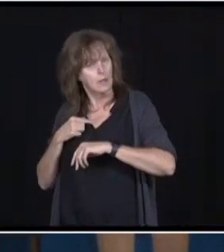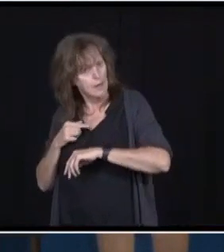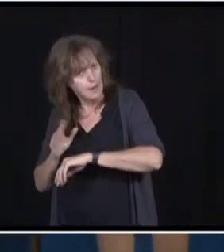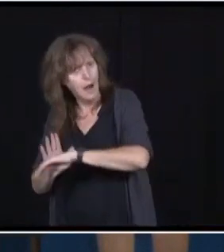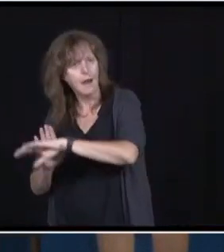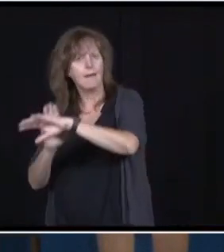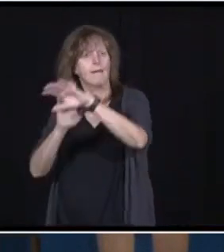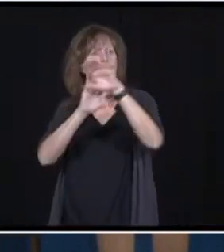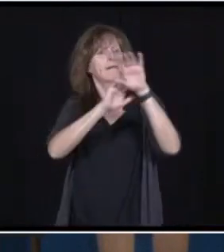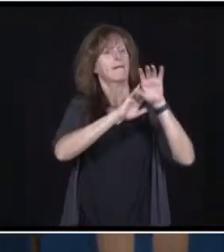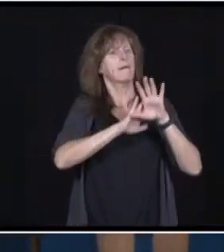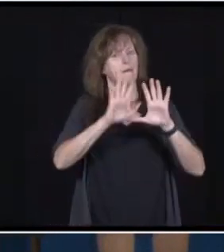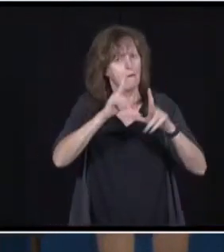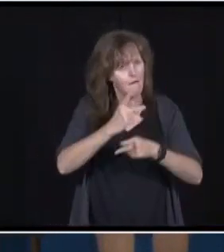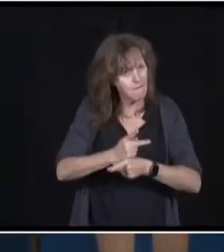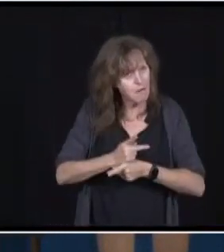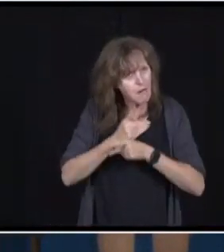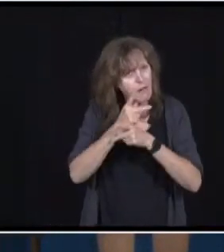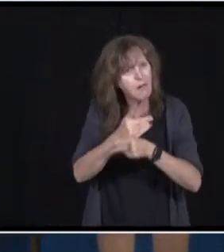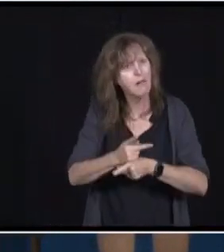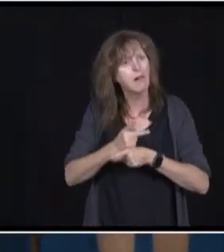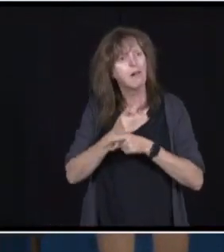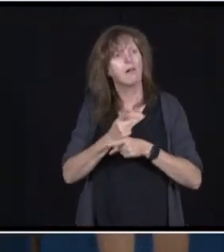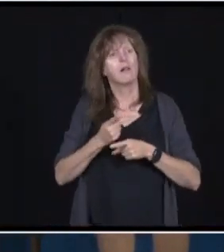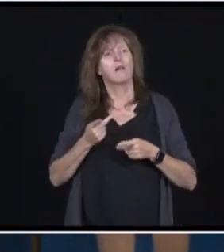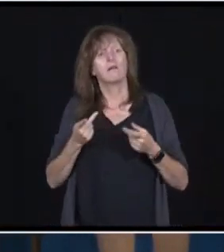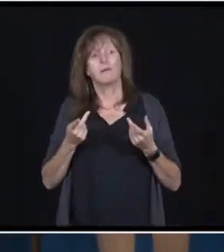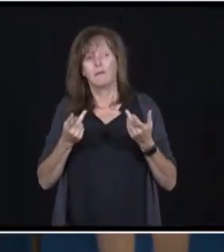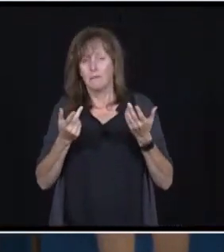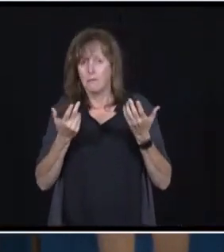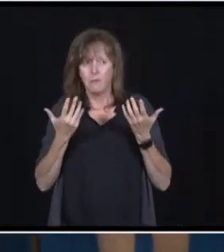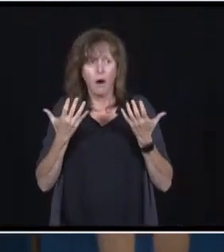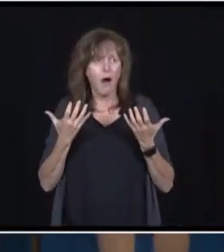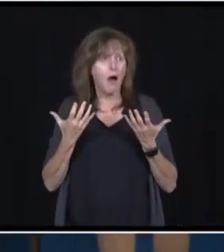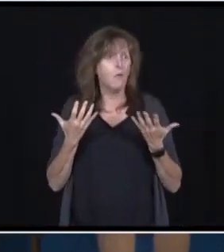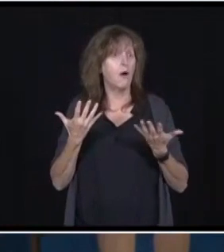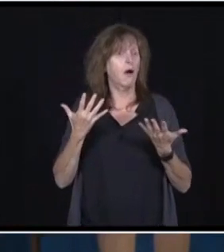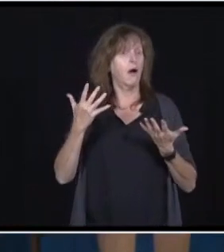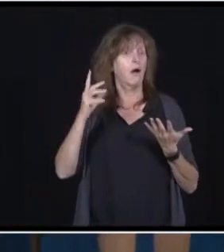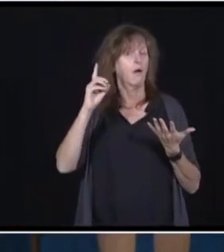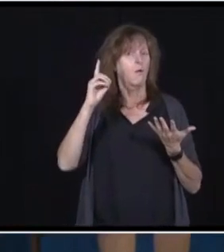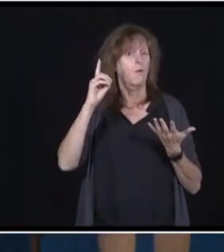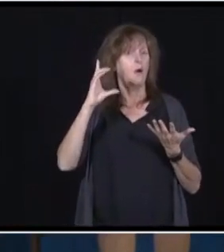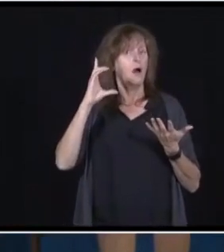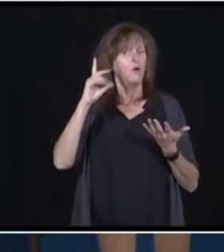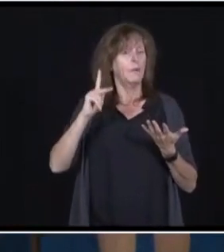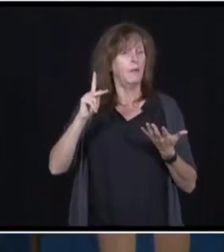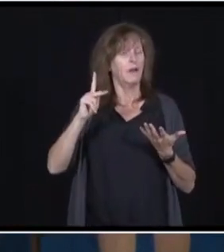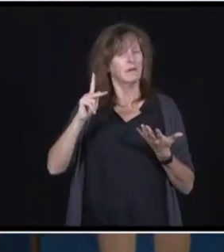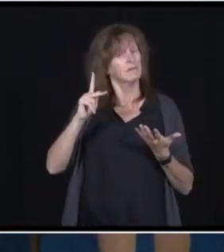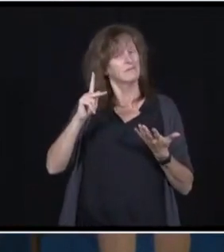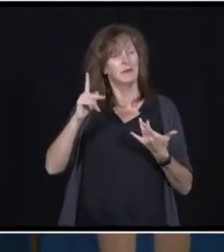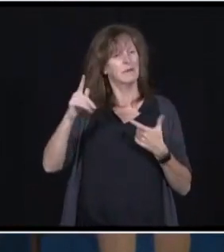We have made some recordation to deal with areas of most increase and it is difficult watching to say this a